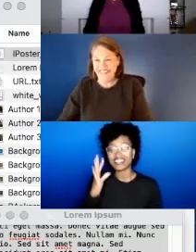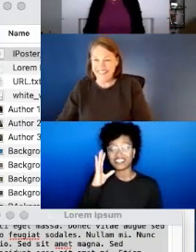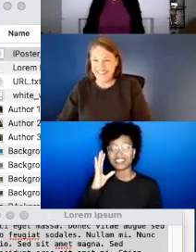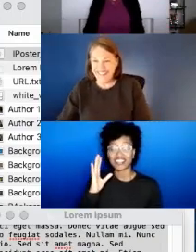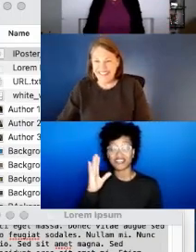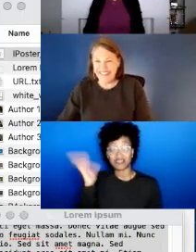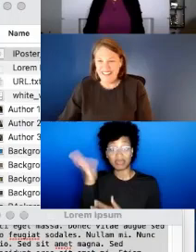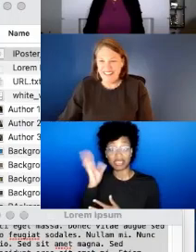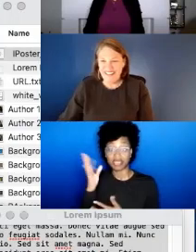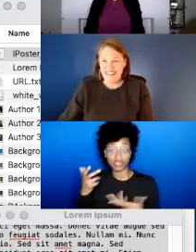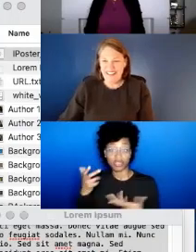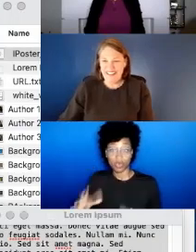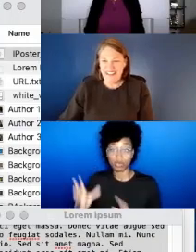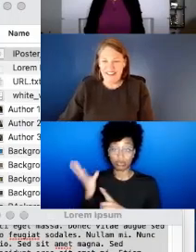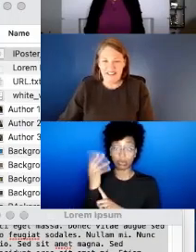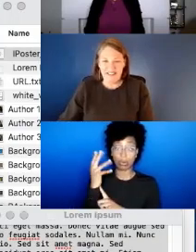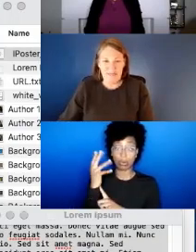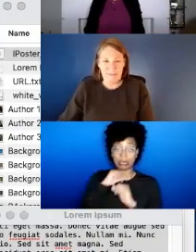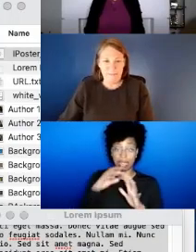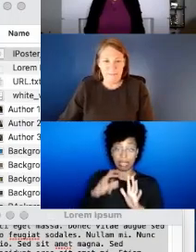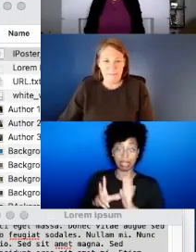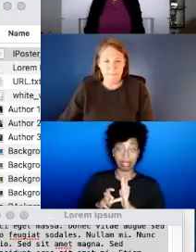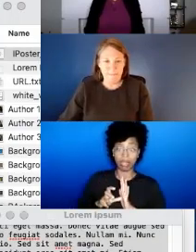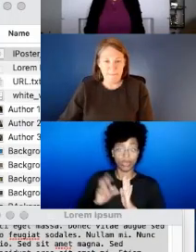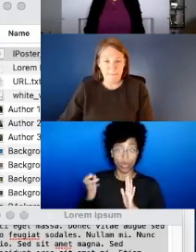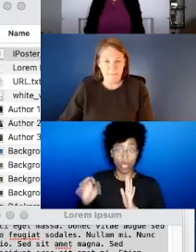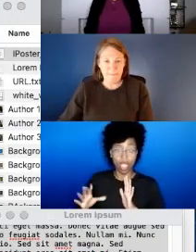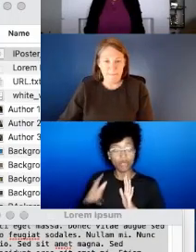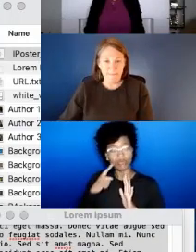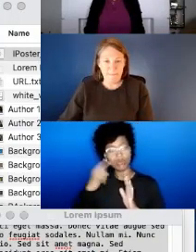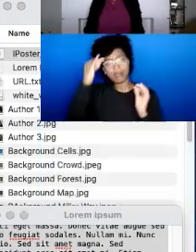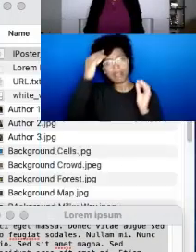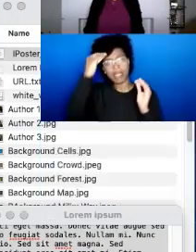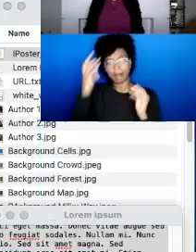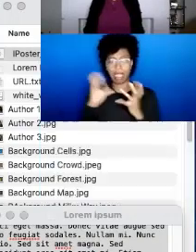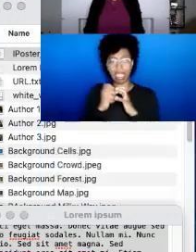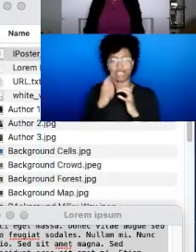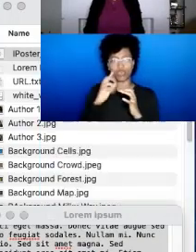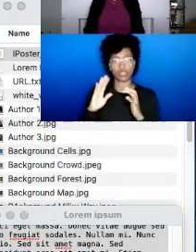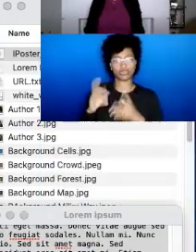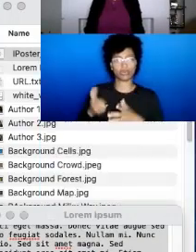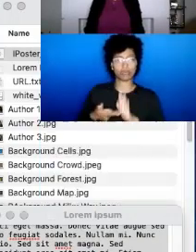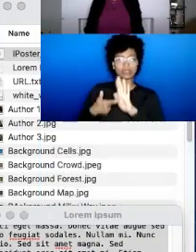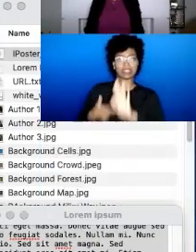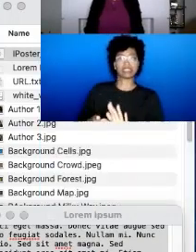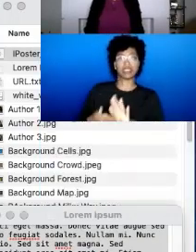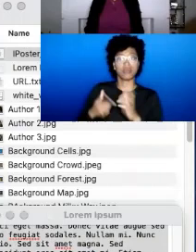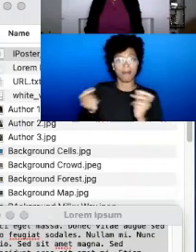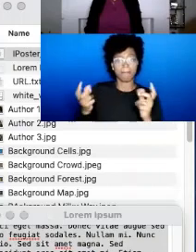07:41:17 at all, we urge you to give that a lot of thought, but many have circumstances,